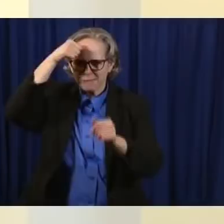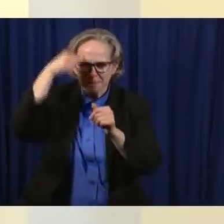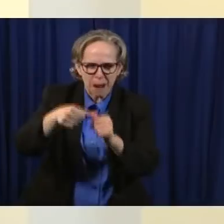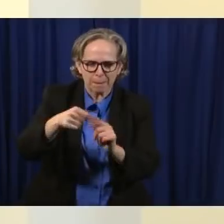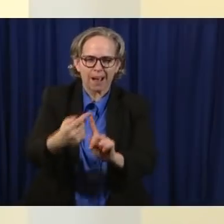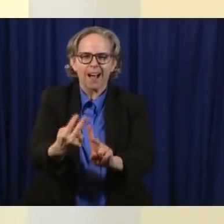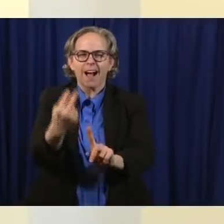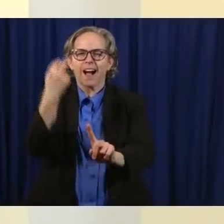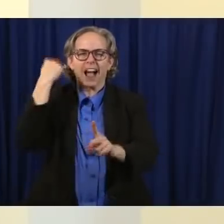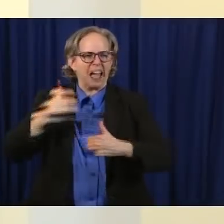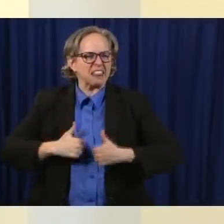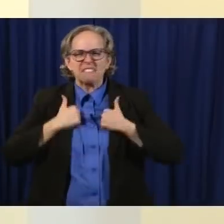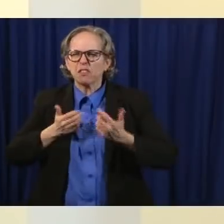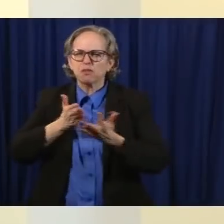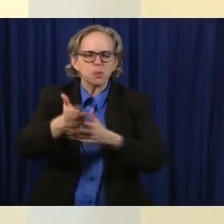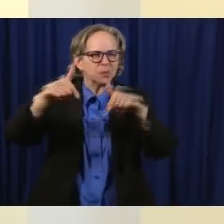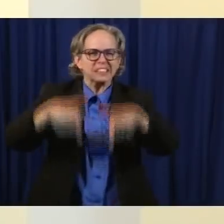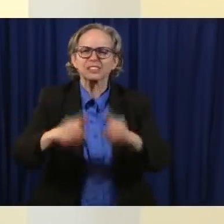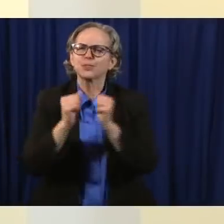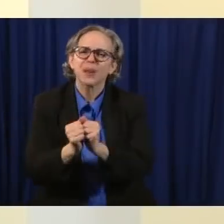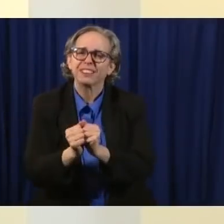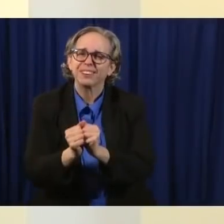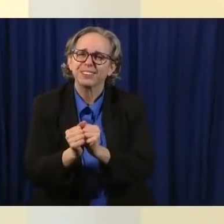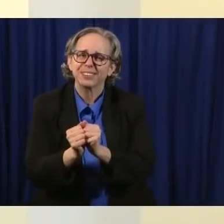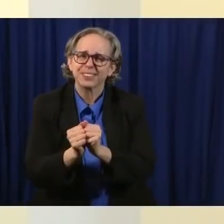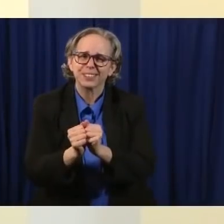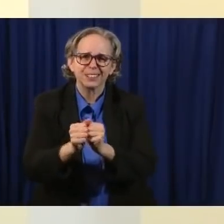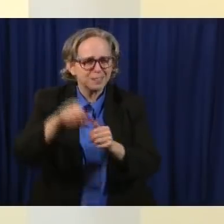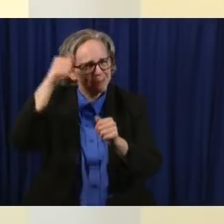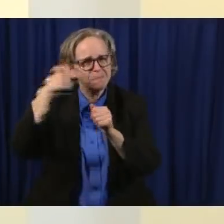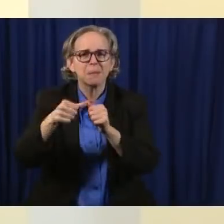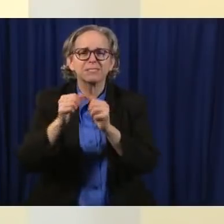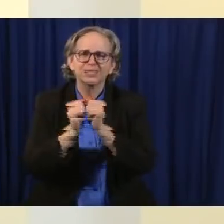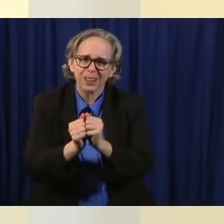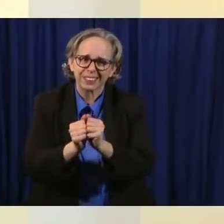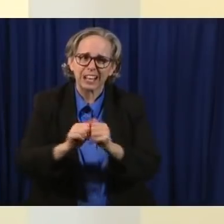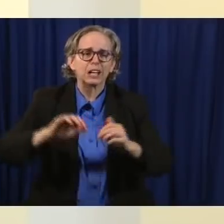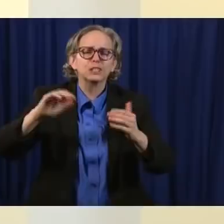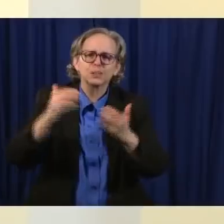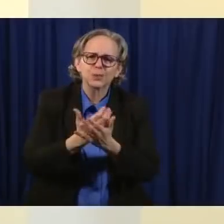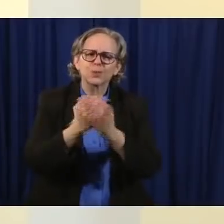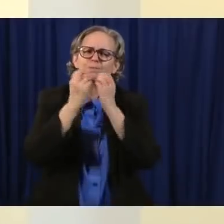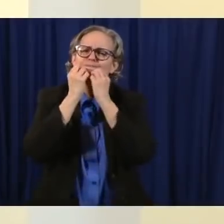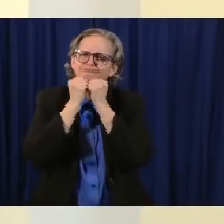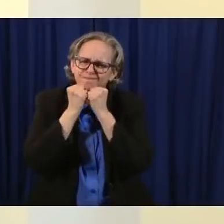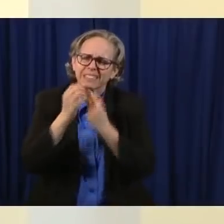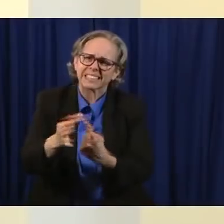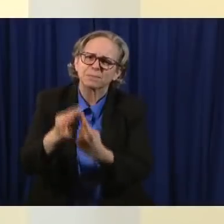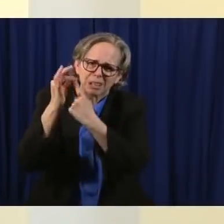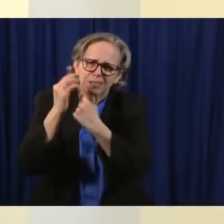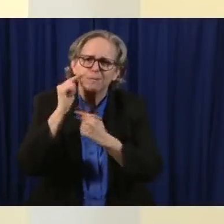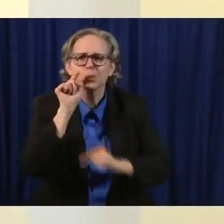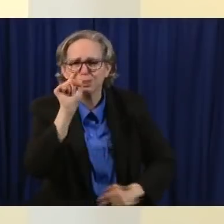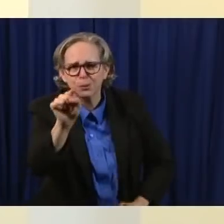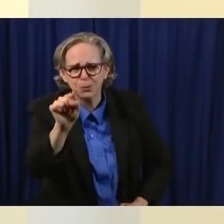OFF FOREVER WEDDING. IT'S THE WINE THAT THEY DID NOT PLAN BUT IT IS THE ONE THEY WILL REMEMBER AND ALL THIS POINT EMPIRE. WHAT IS THE THING WE DID IN THIS TIME TO HELP EACH OTHER.